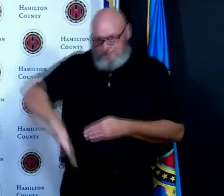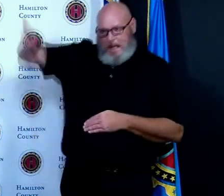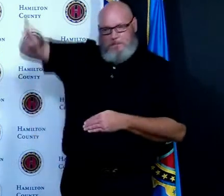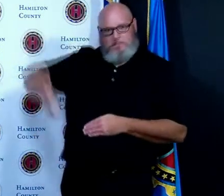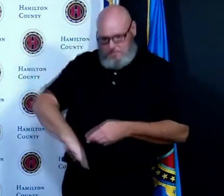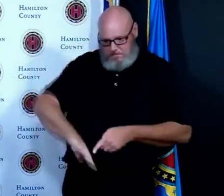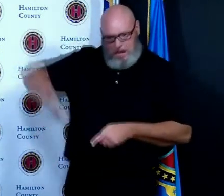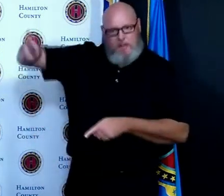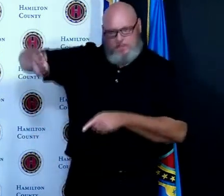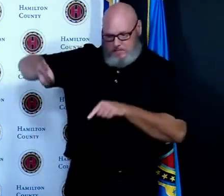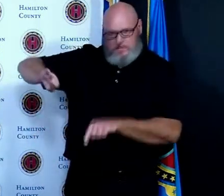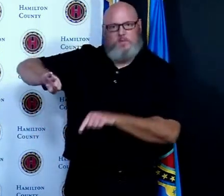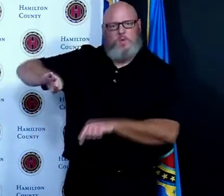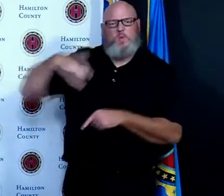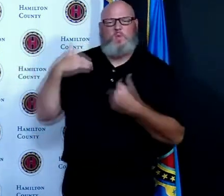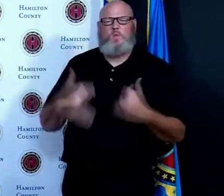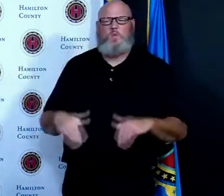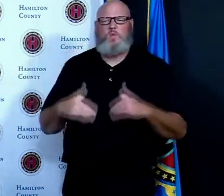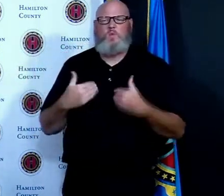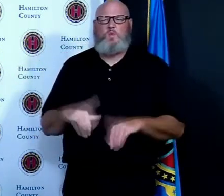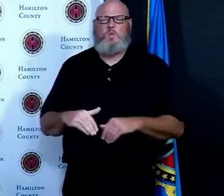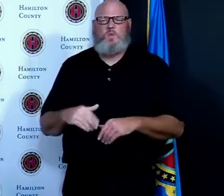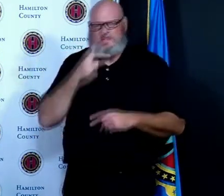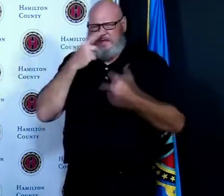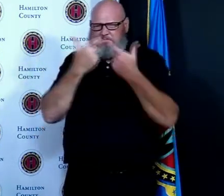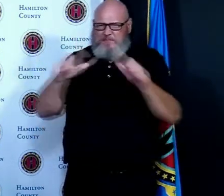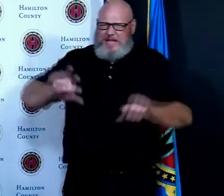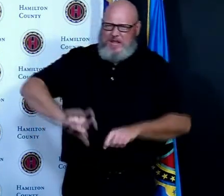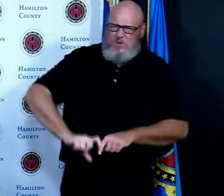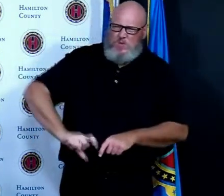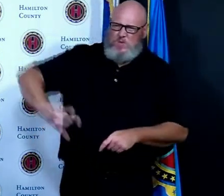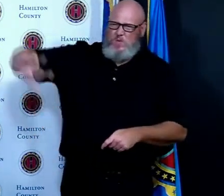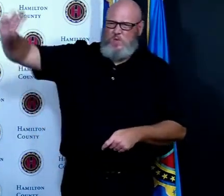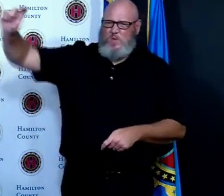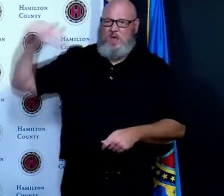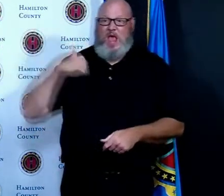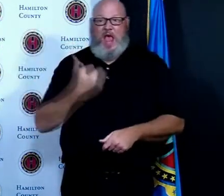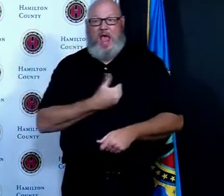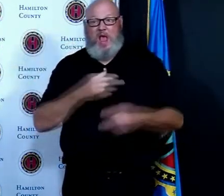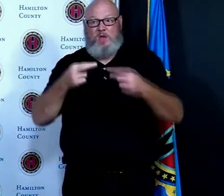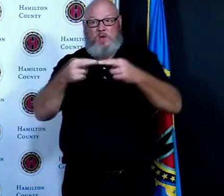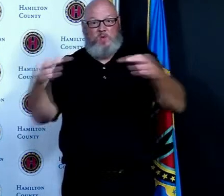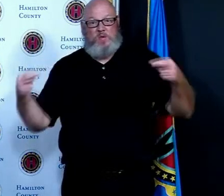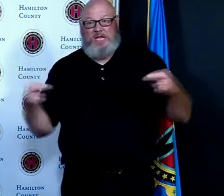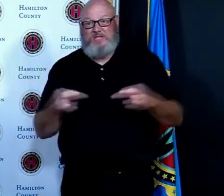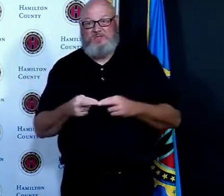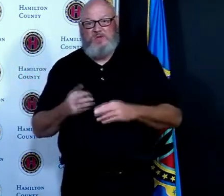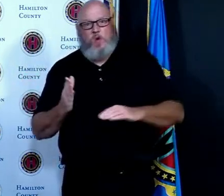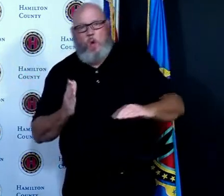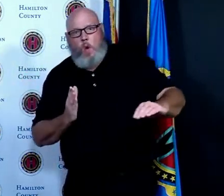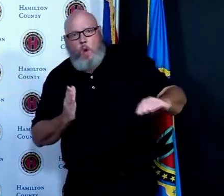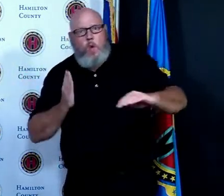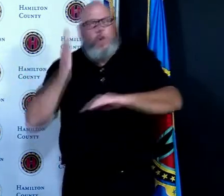mentioned when you look at our region we are over 200 patients hospitalized for Covid-19.